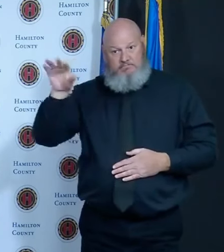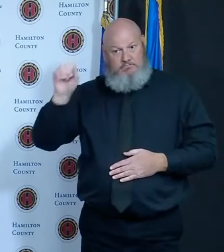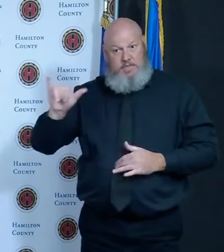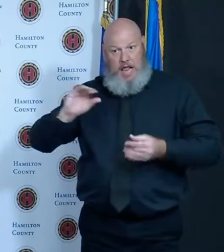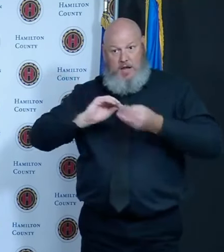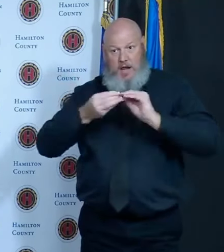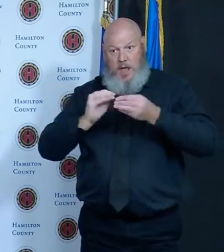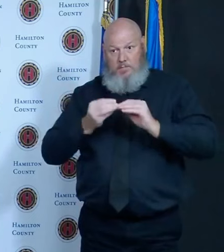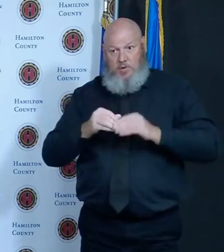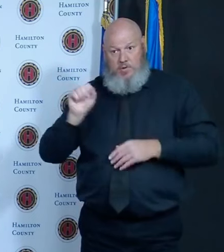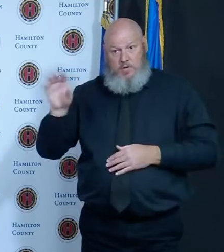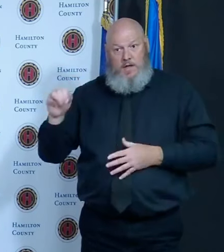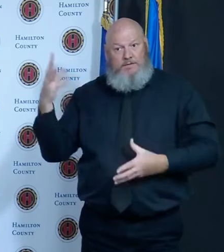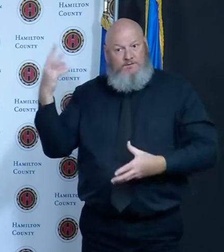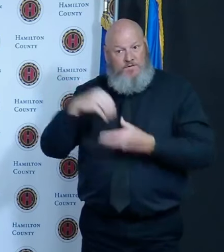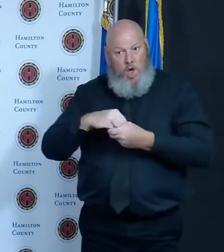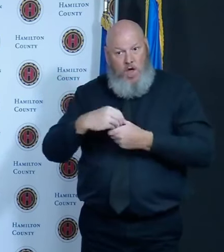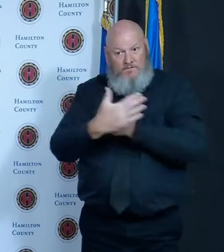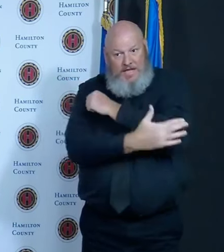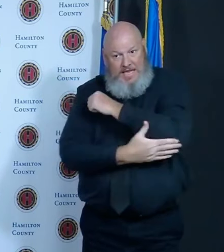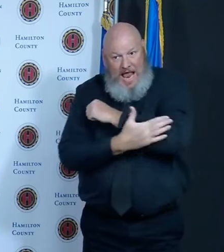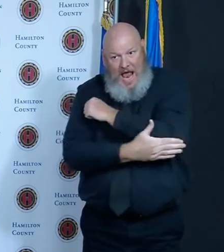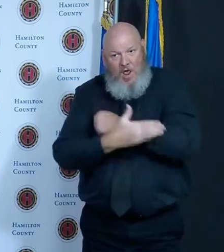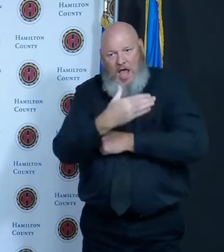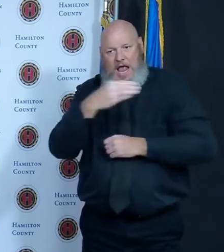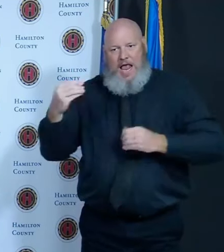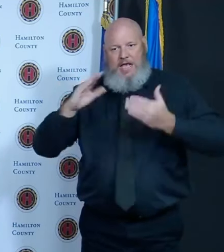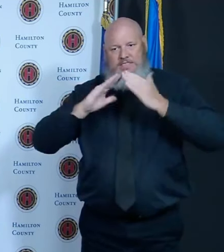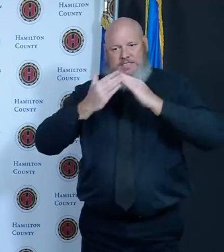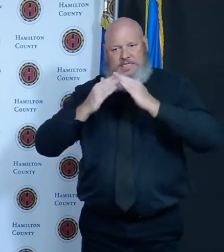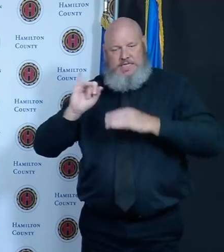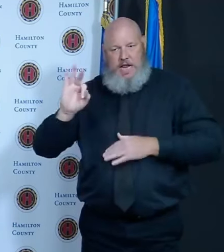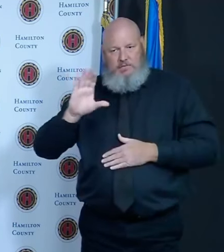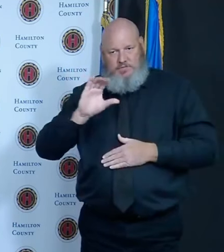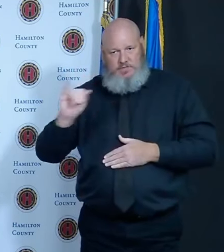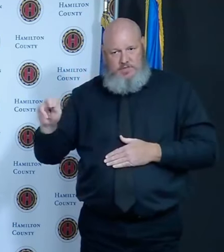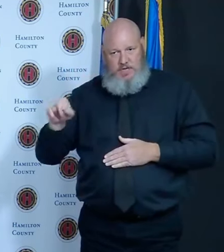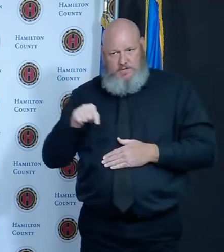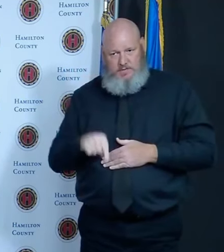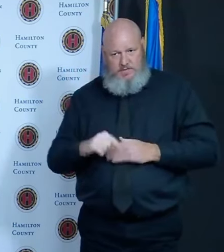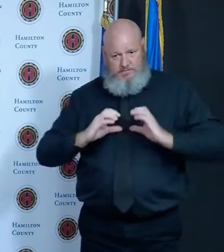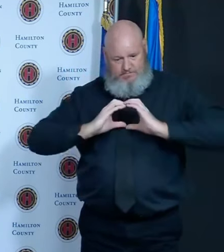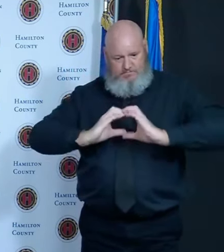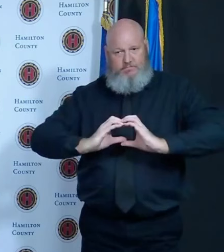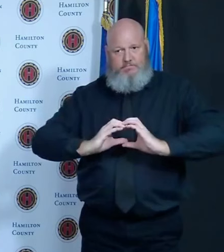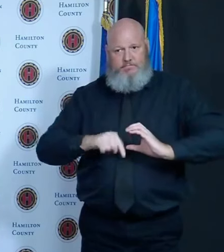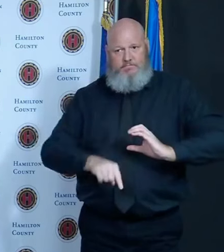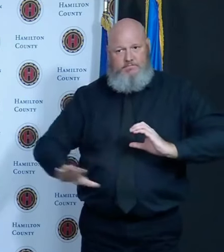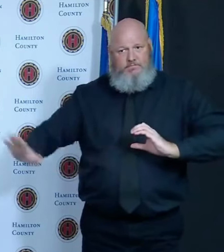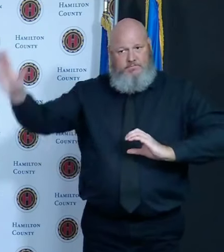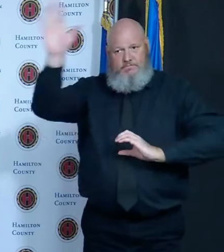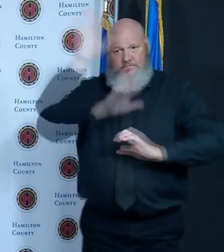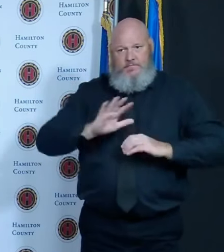the city and the other Health Department so 576 is the number that have tested